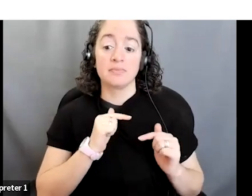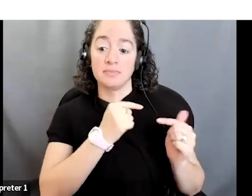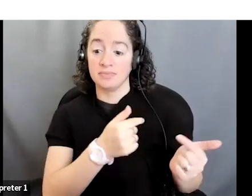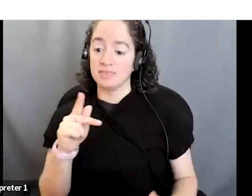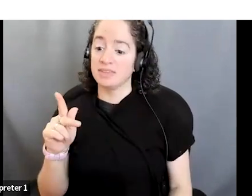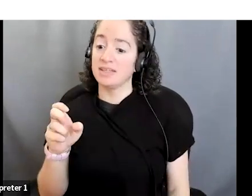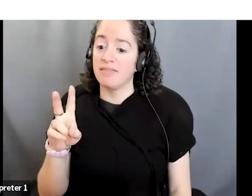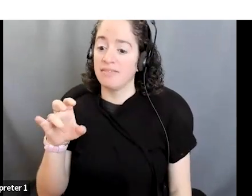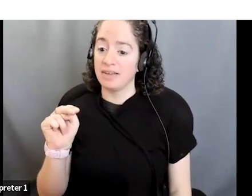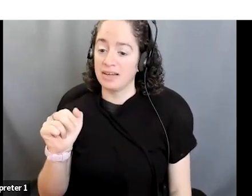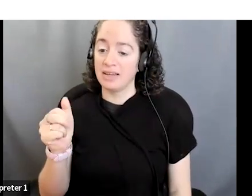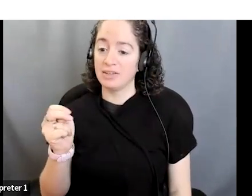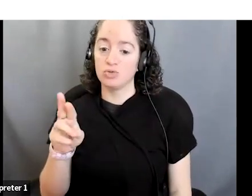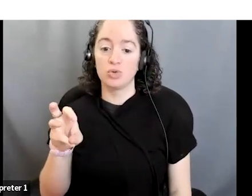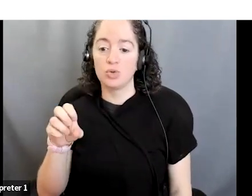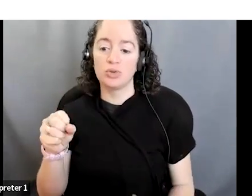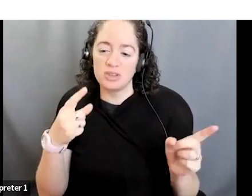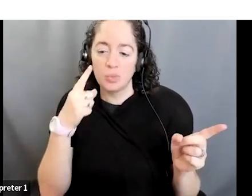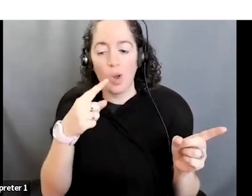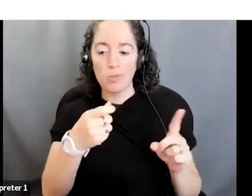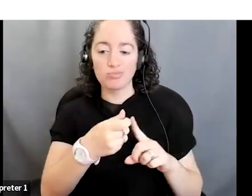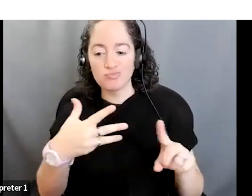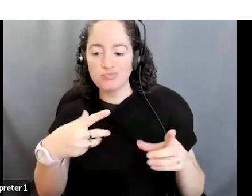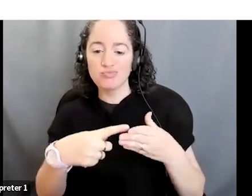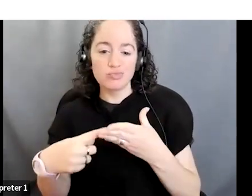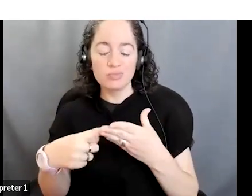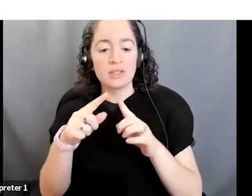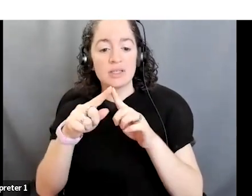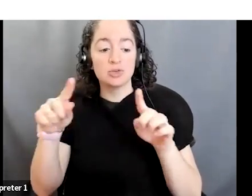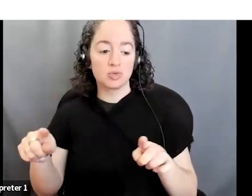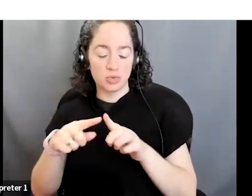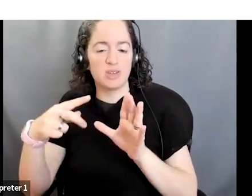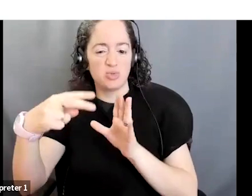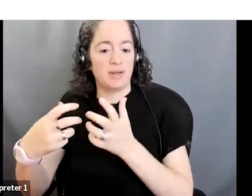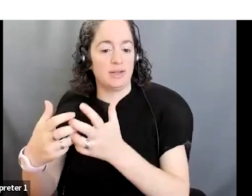a little bit about the screen reader testing. We do have a YouTube recording